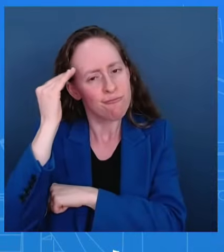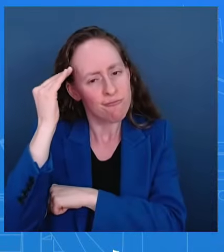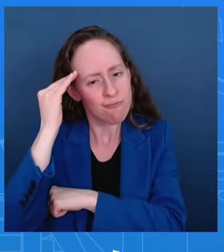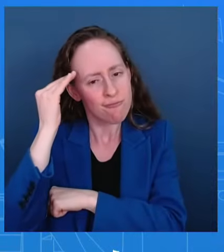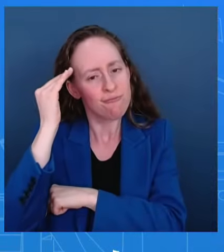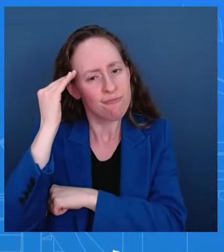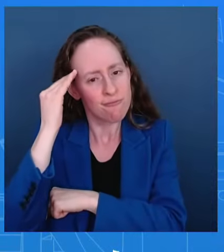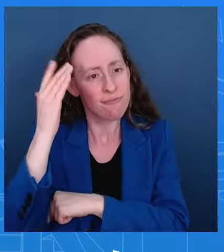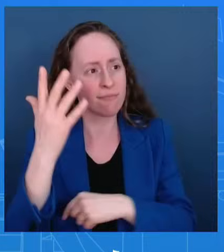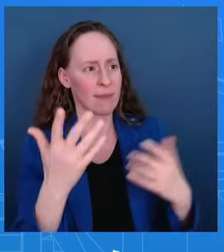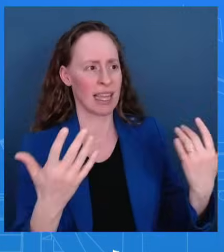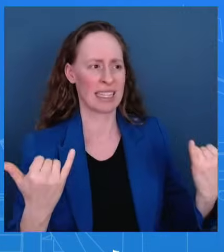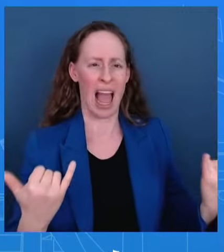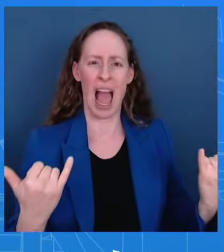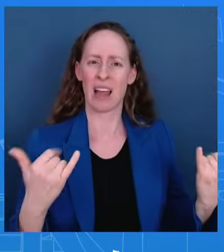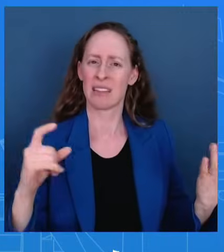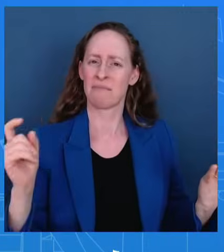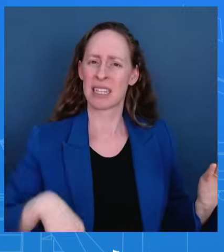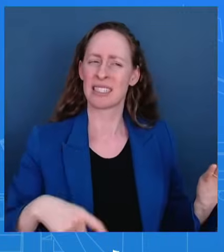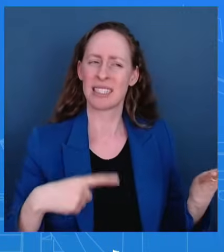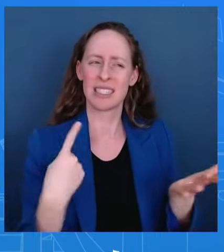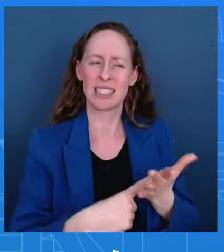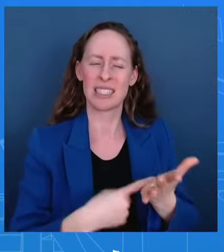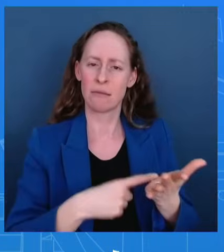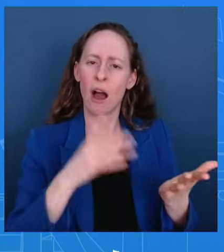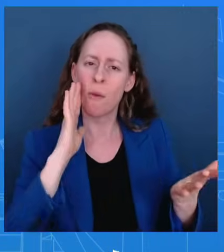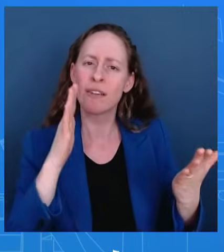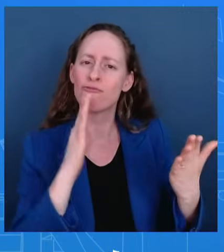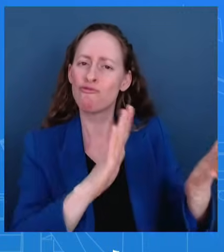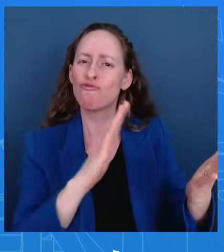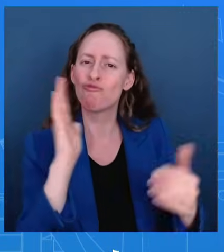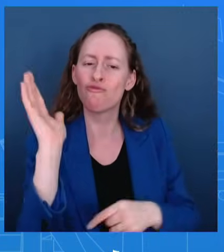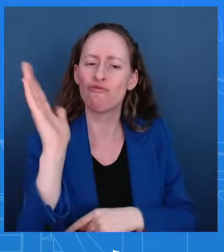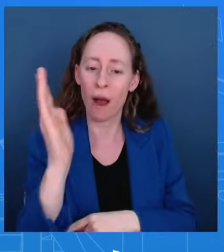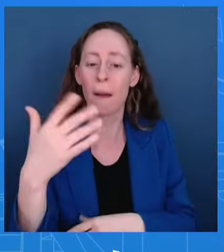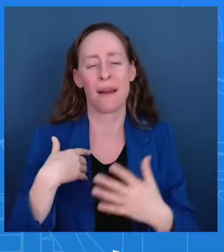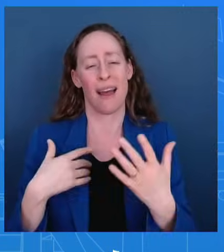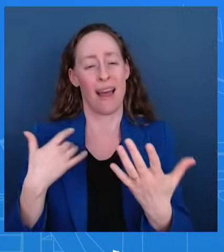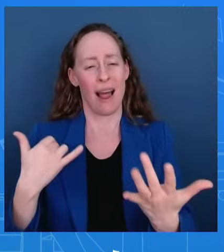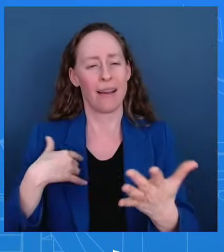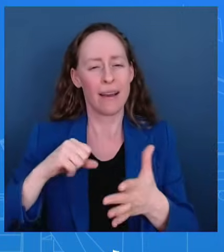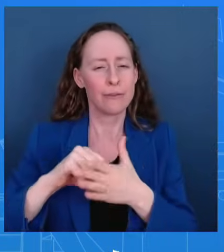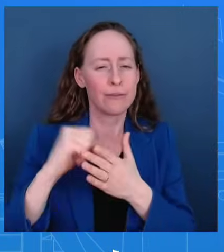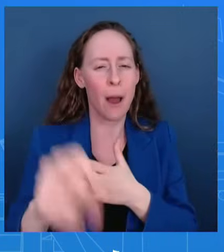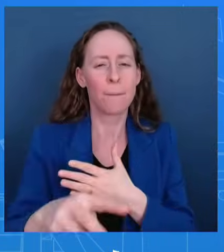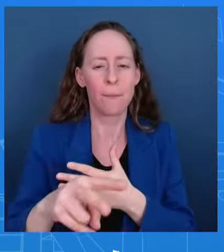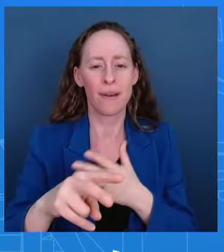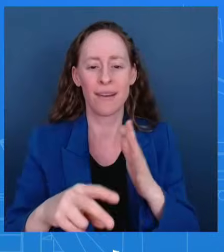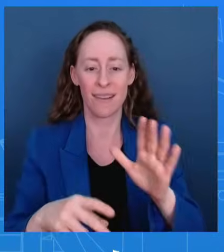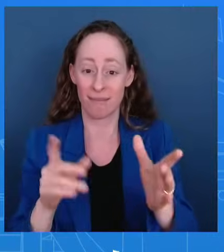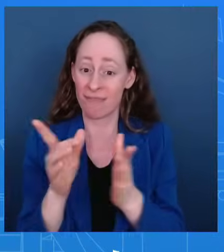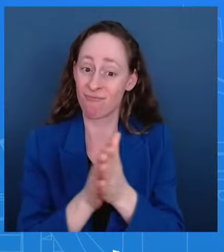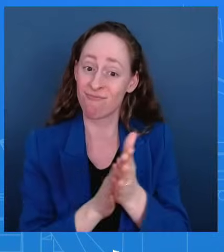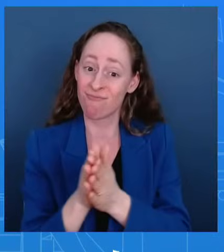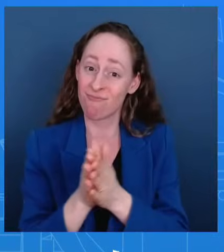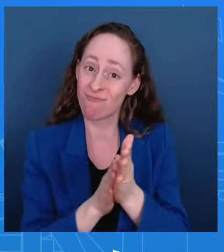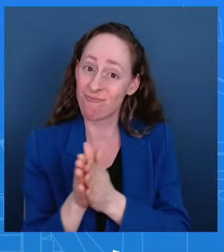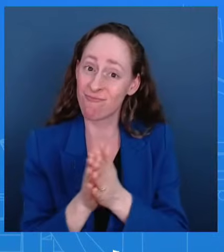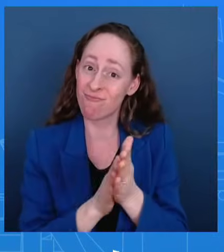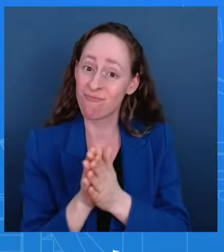I won't get beyond that. But I would say, "Stay tuned." I think it will be a moving -- a moving commencement address.